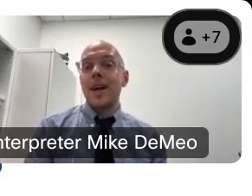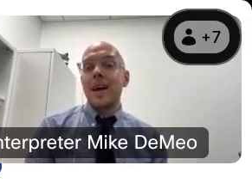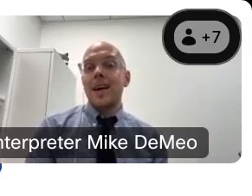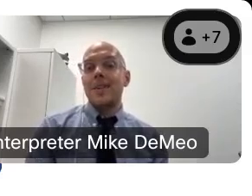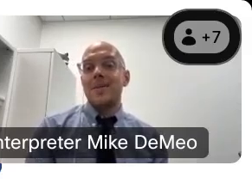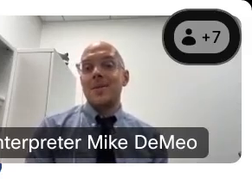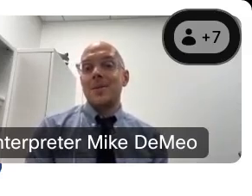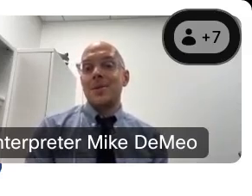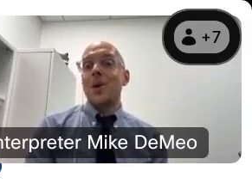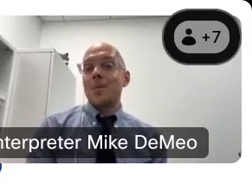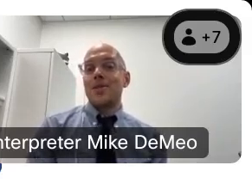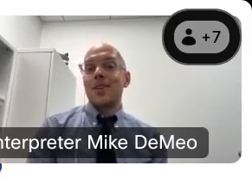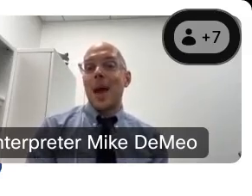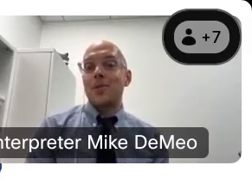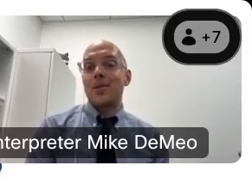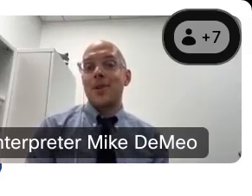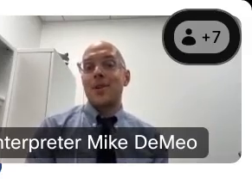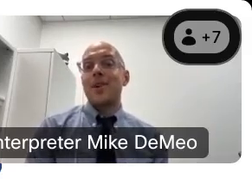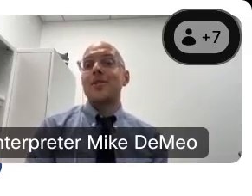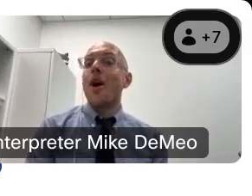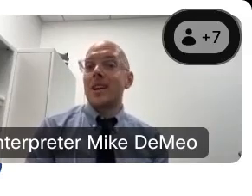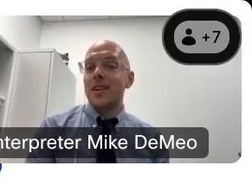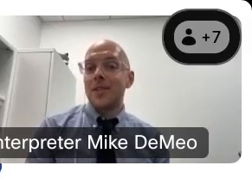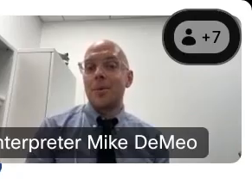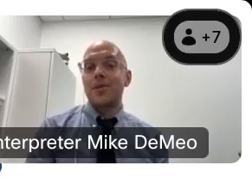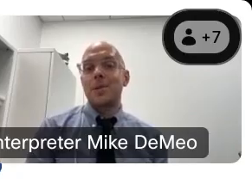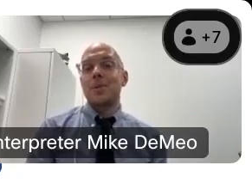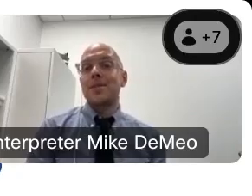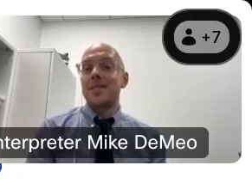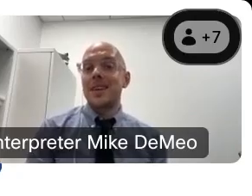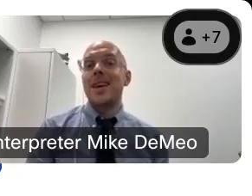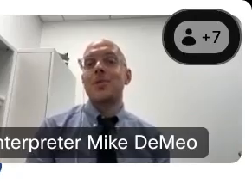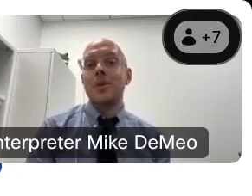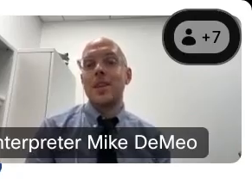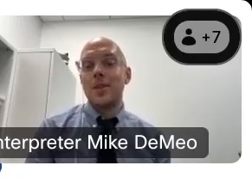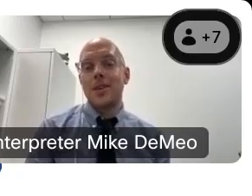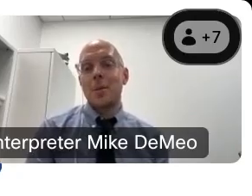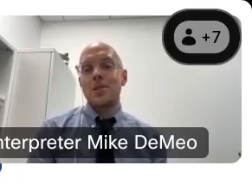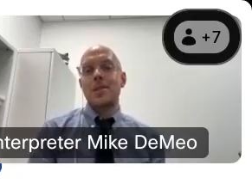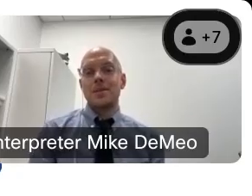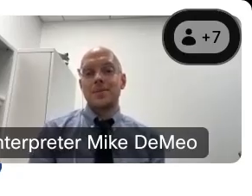You want to make sure the captions are there long enough for the person to be able to see and read those captions.